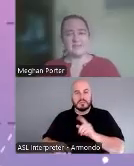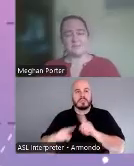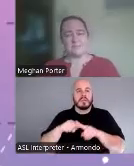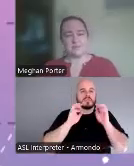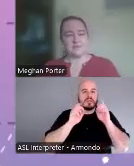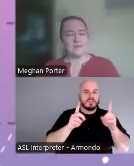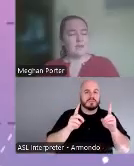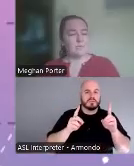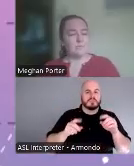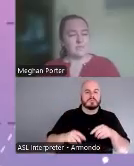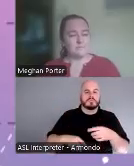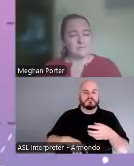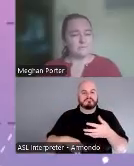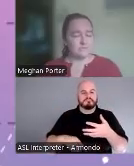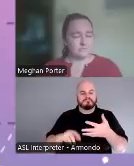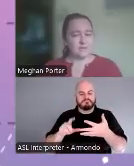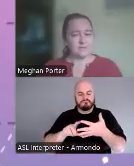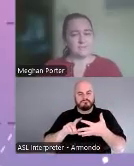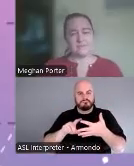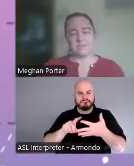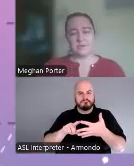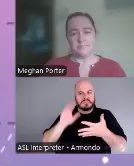to be what people responded best to.